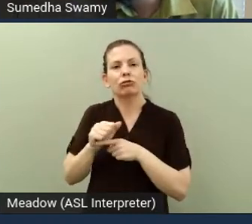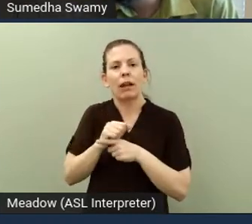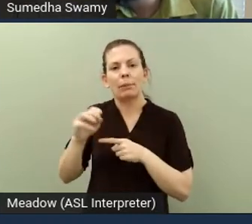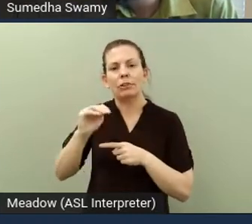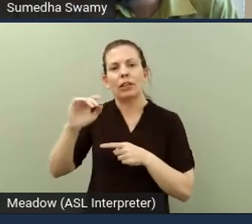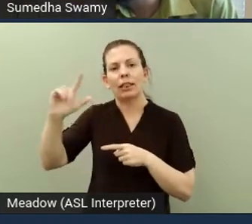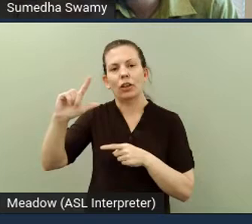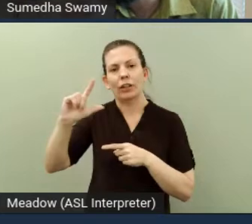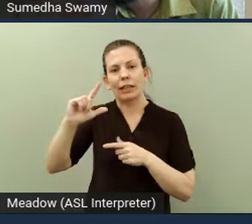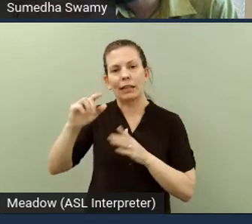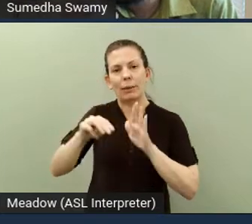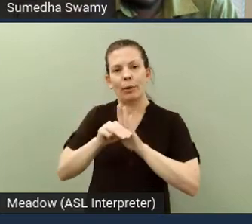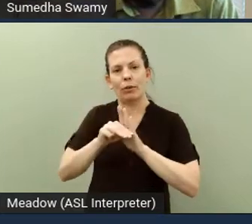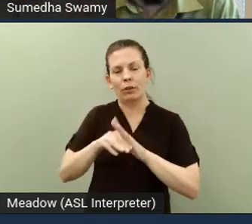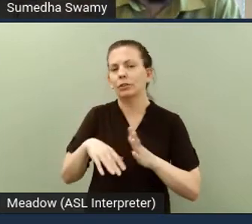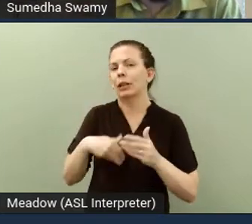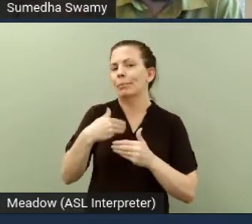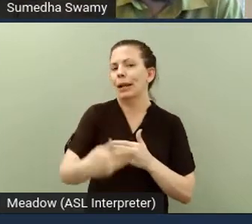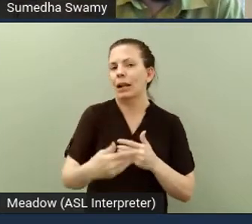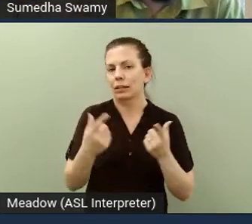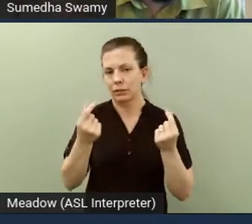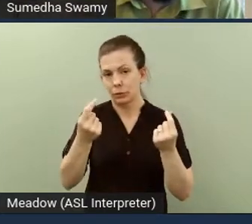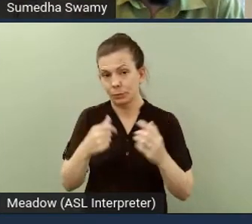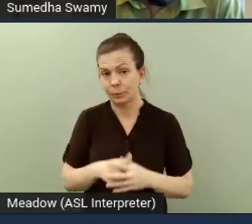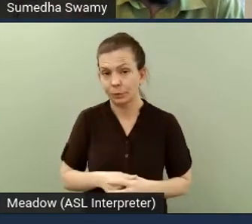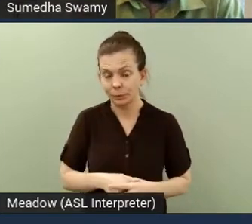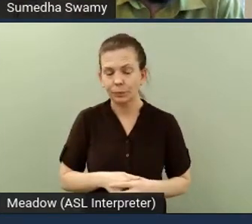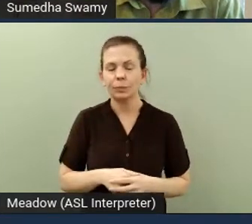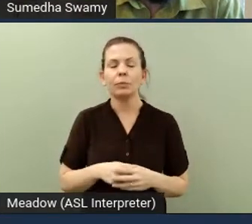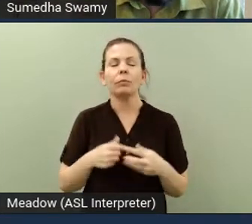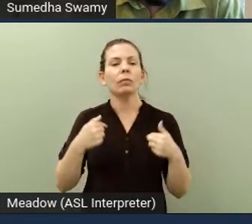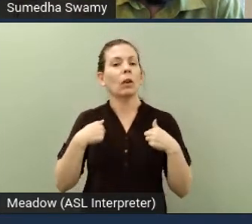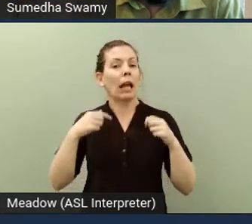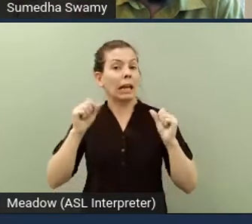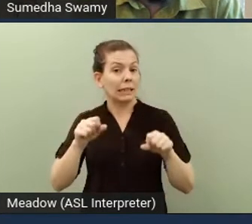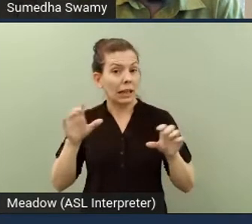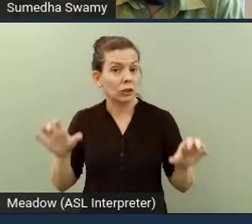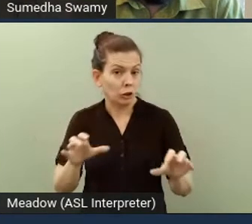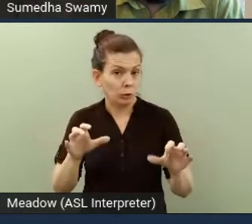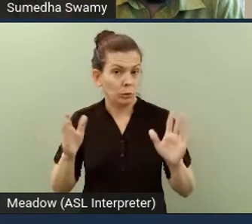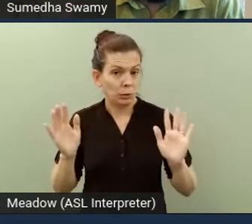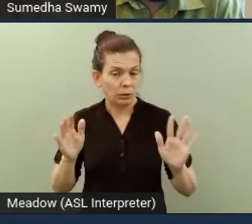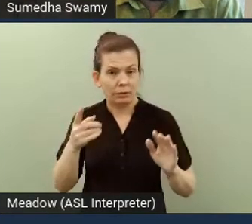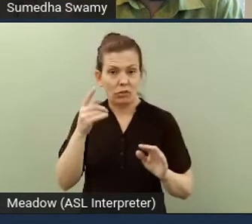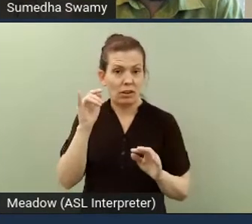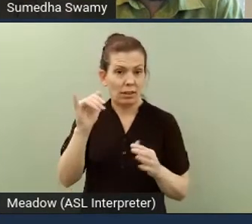So, that's the next step that I want to perform. So what I can do there for that is